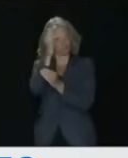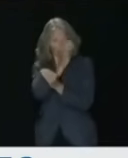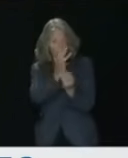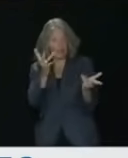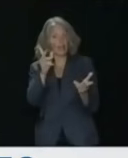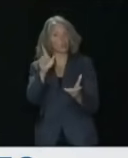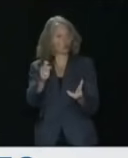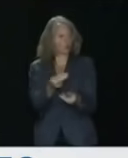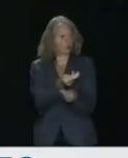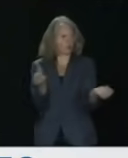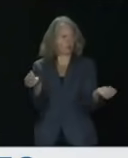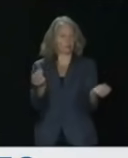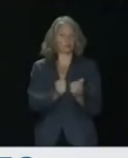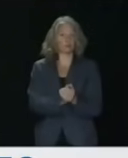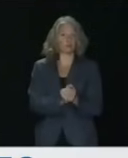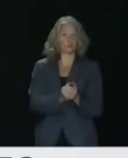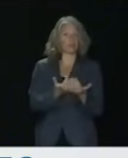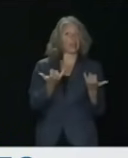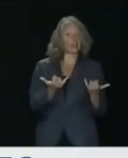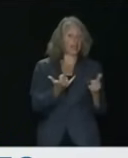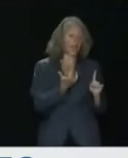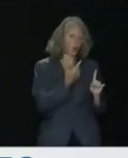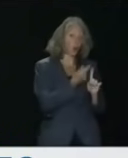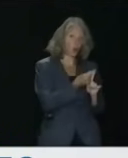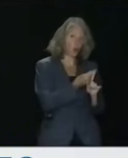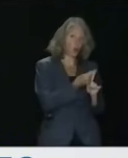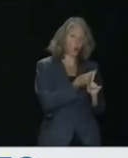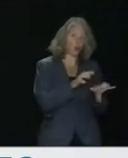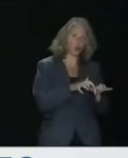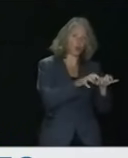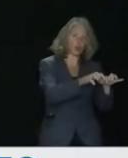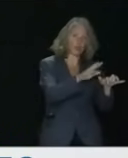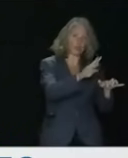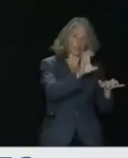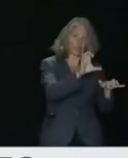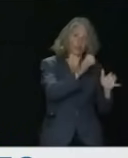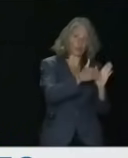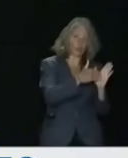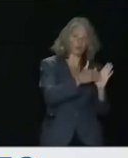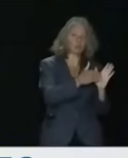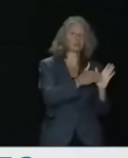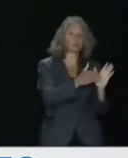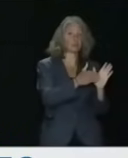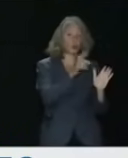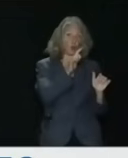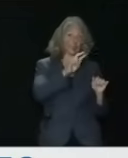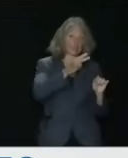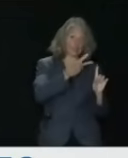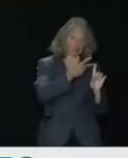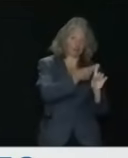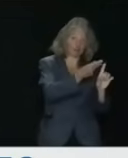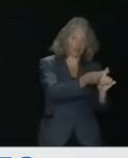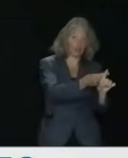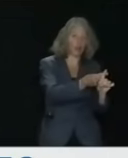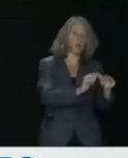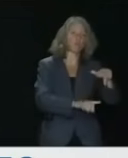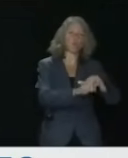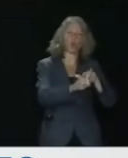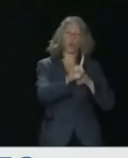TIME. AND I THINK PEOPLE NEED TO KNOW THAT KIND OF INFORMATION. RIGHT NOW IS ONE IN 600,000